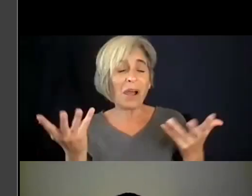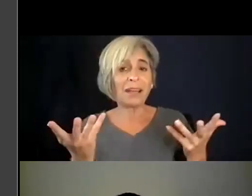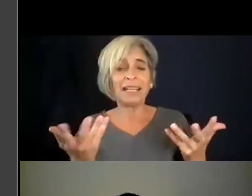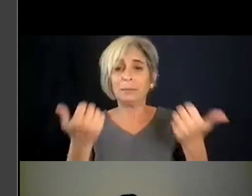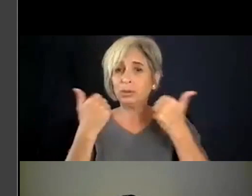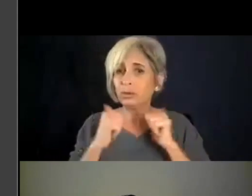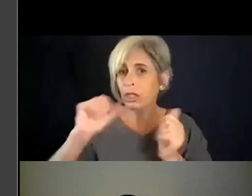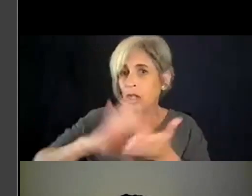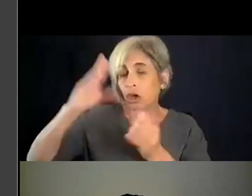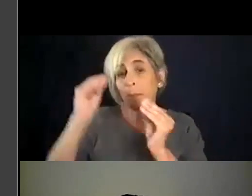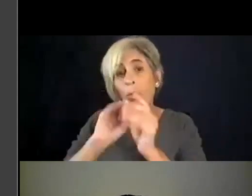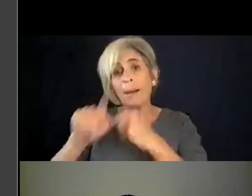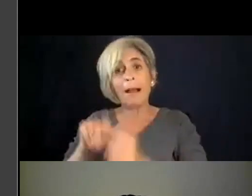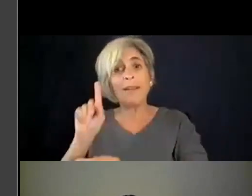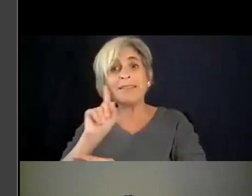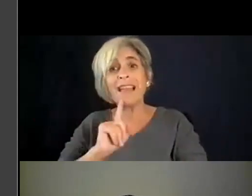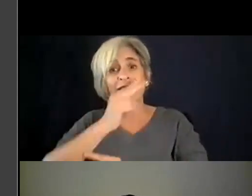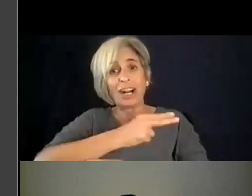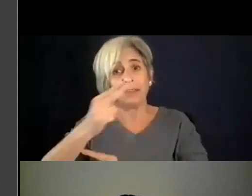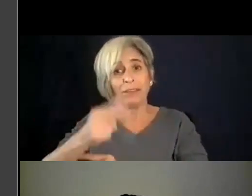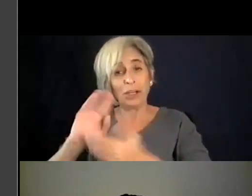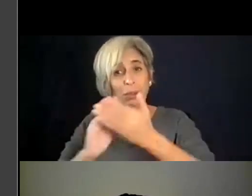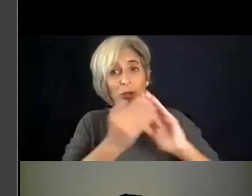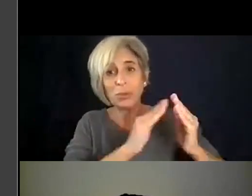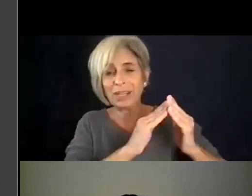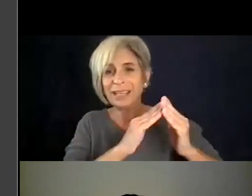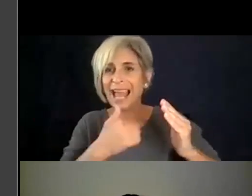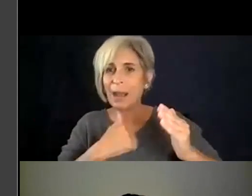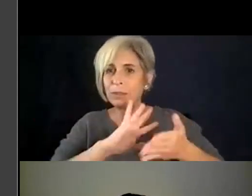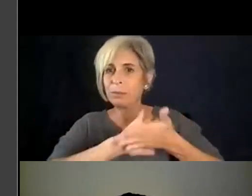deaf and hard of hearing community I was becoming a member of. I quickly realized